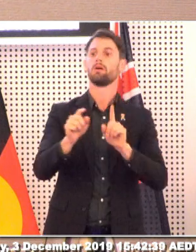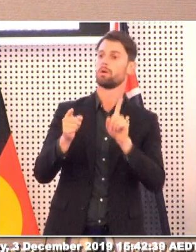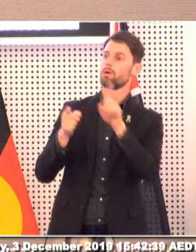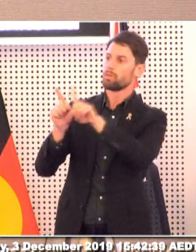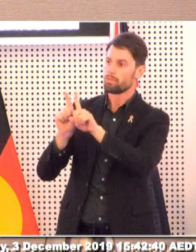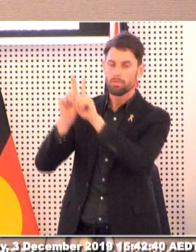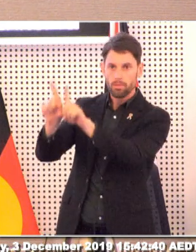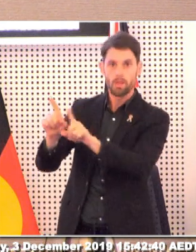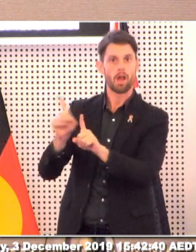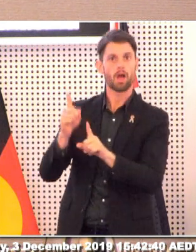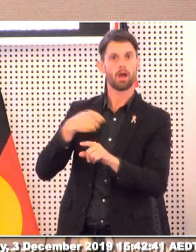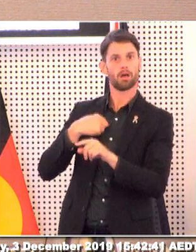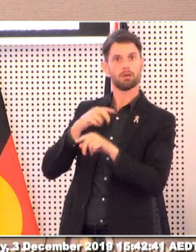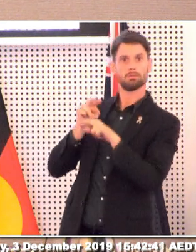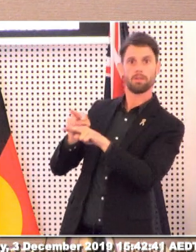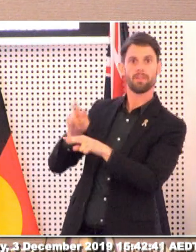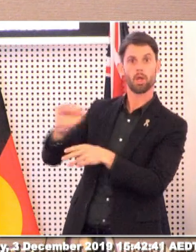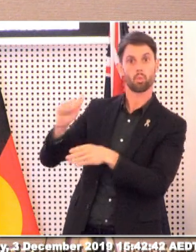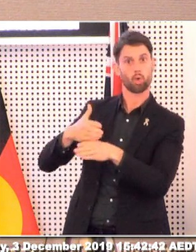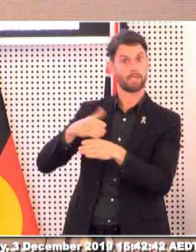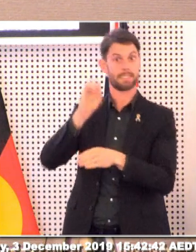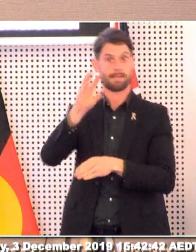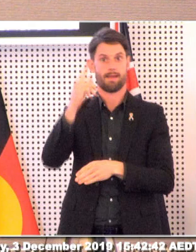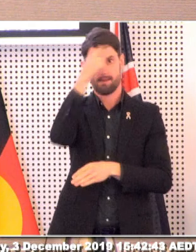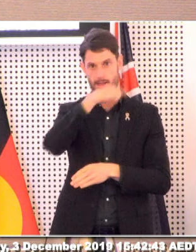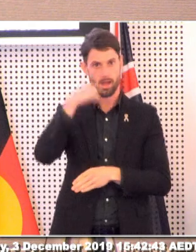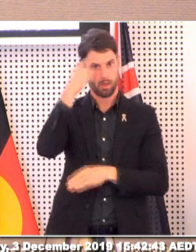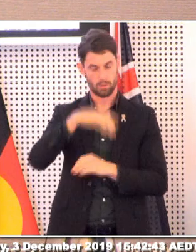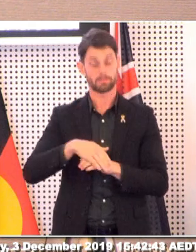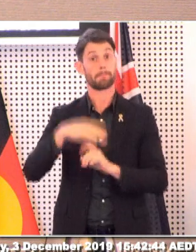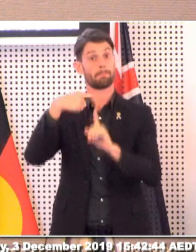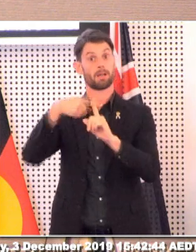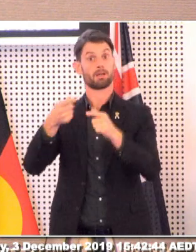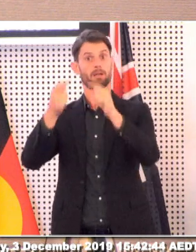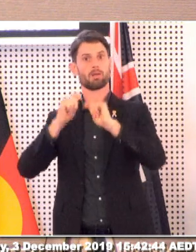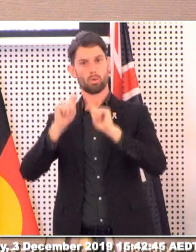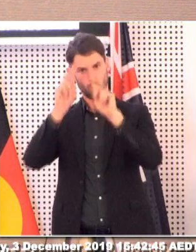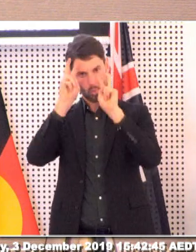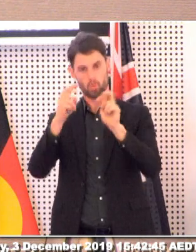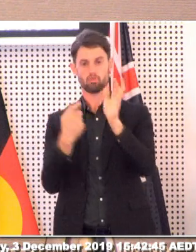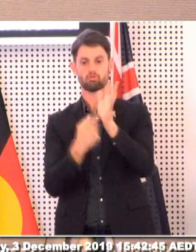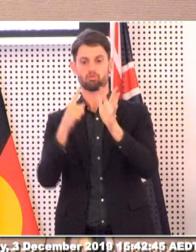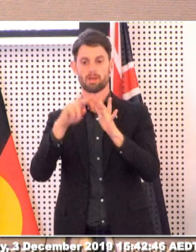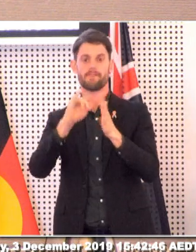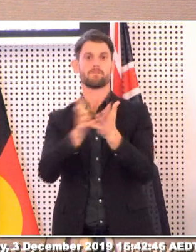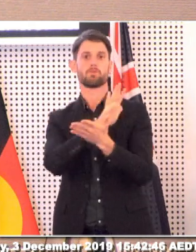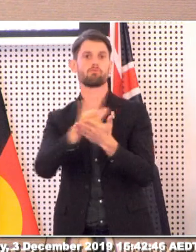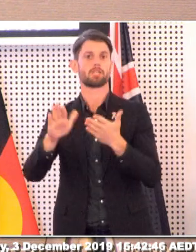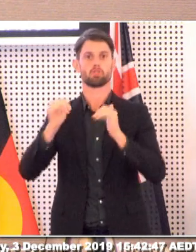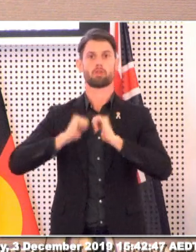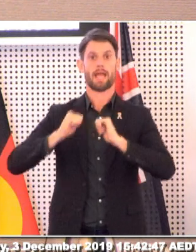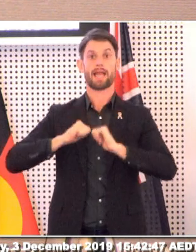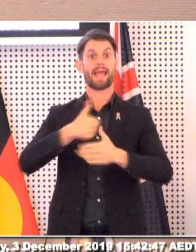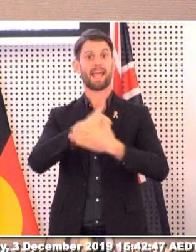There’s also refresher training before one is reappointed every three years, and